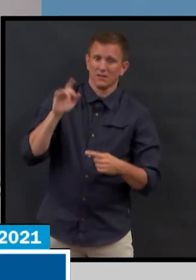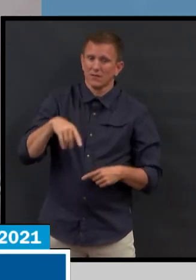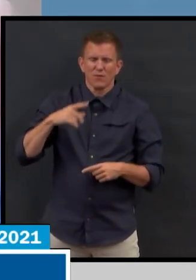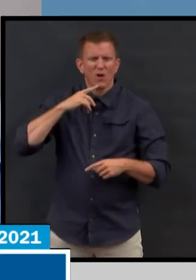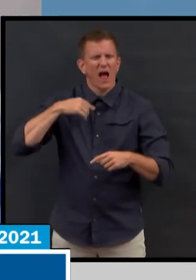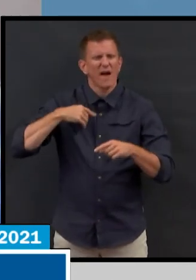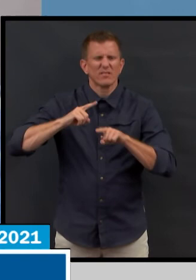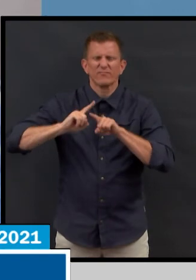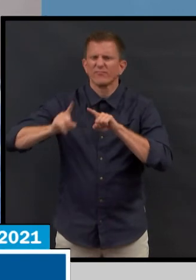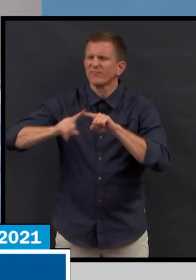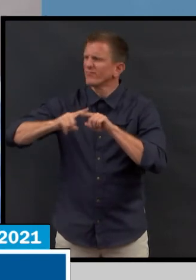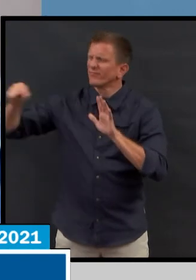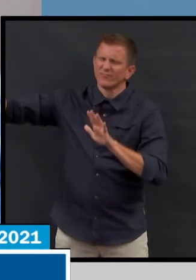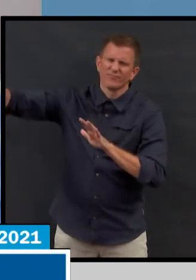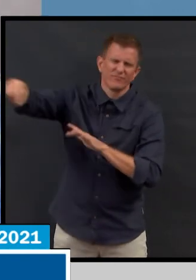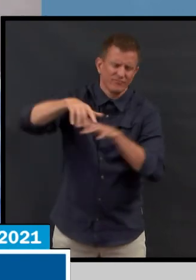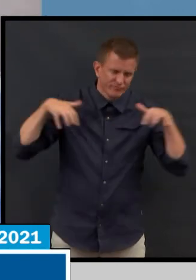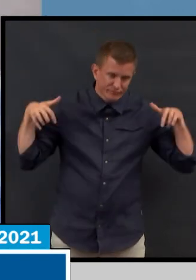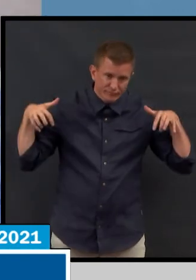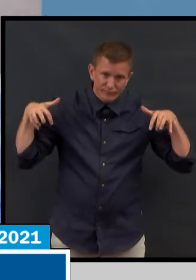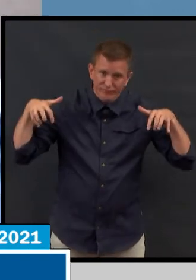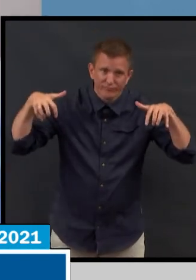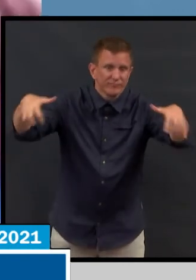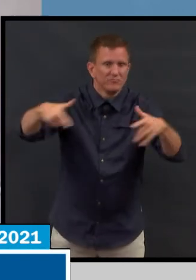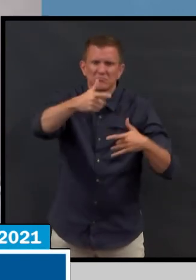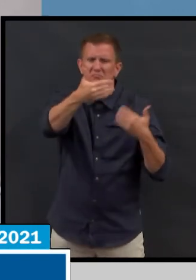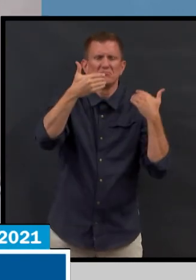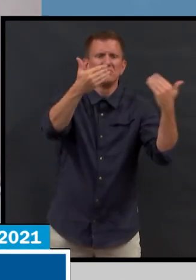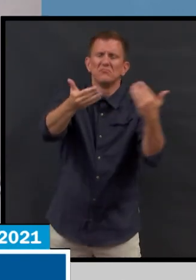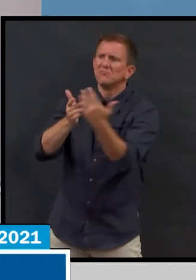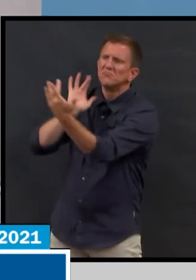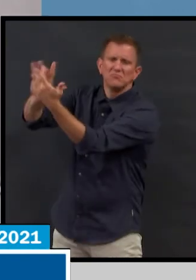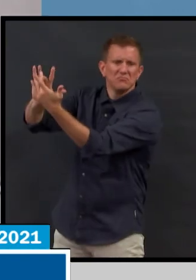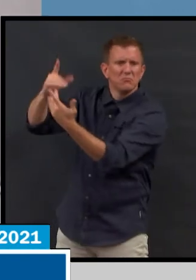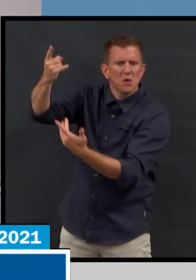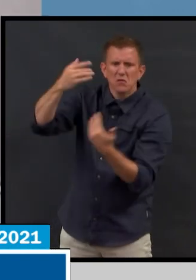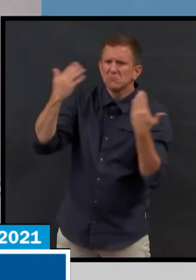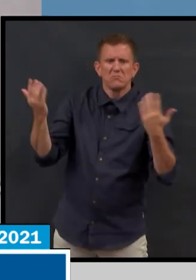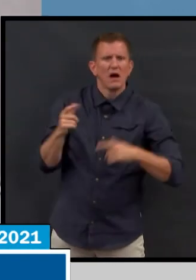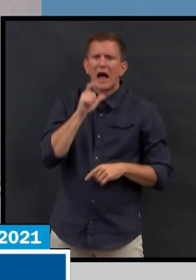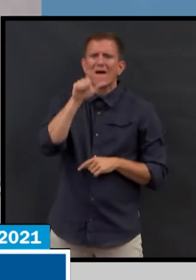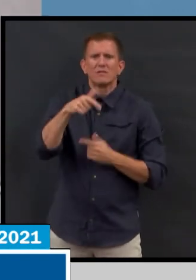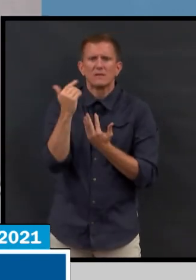out and get you connected but you should go ahead and move forward you don't have to wait for um fda